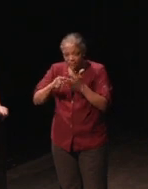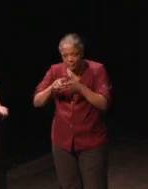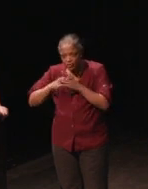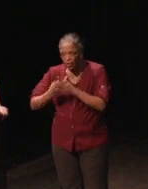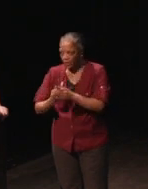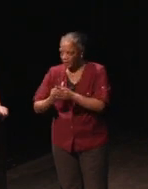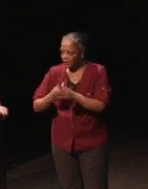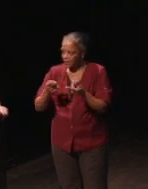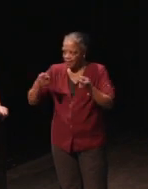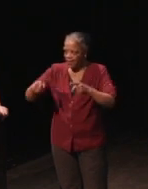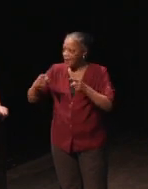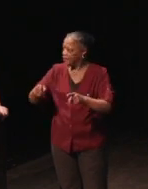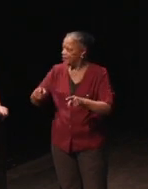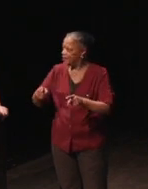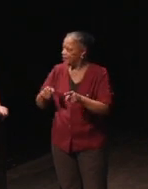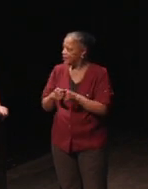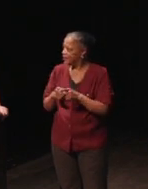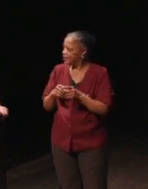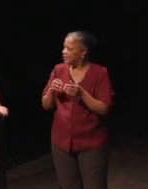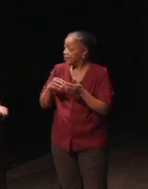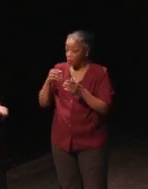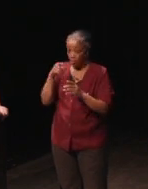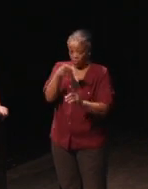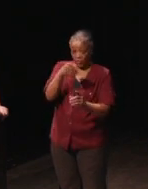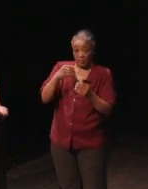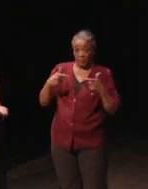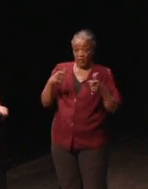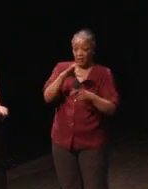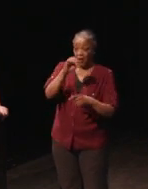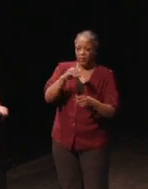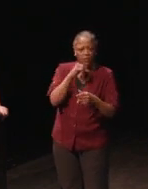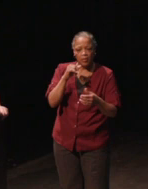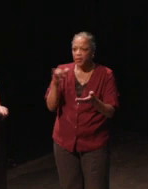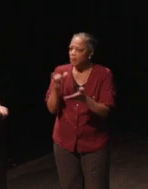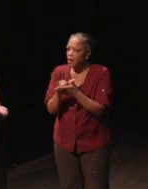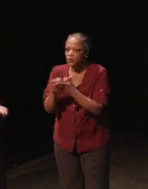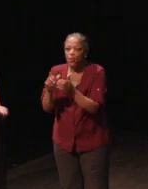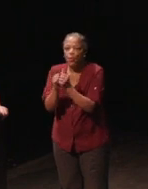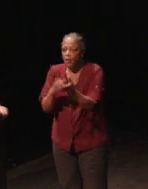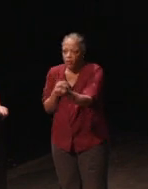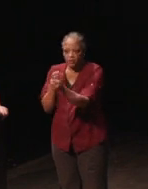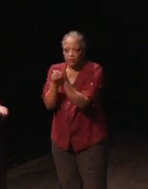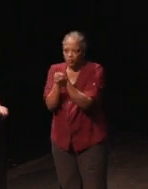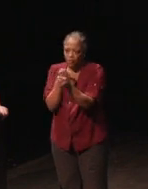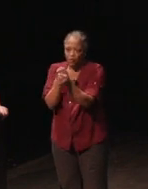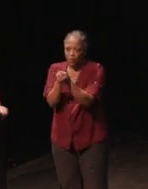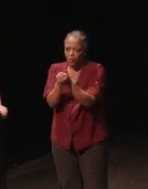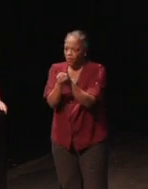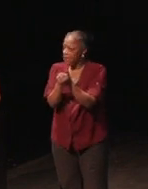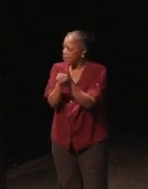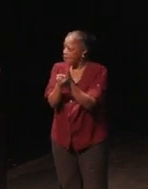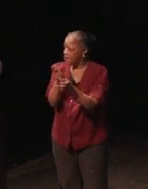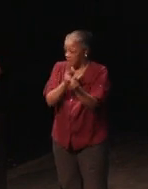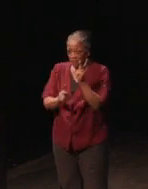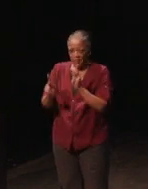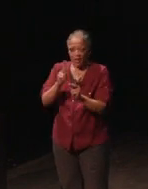that's been going on at these big companies, it wouldn't be possible without high level support. Without people in the most senior levels of